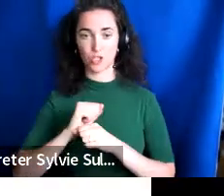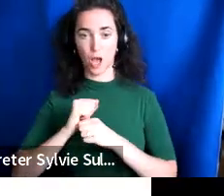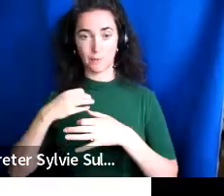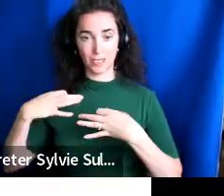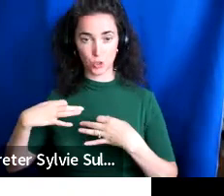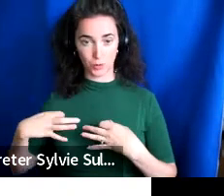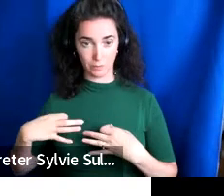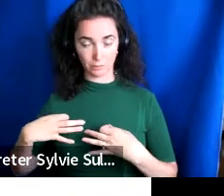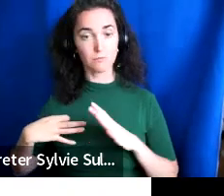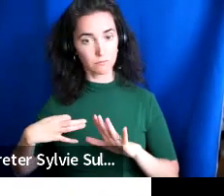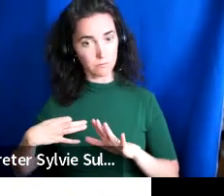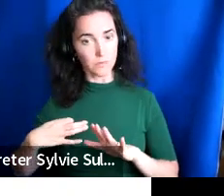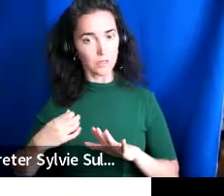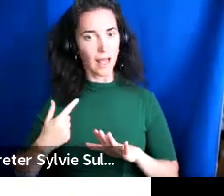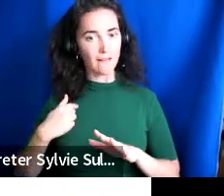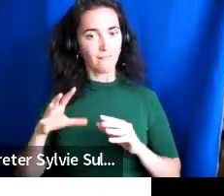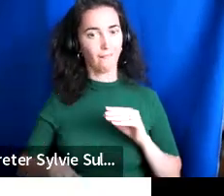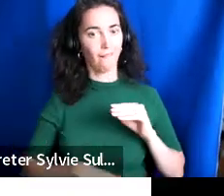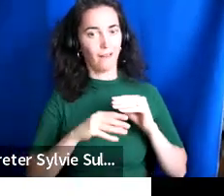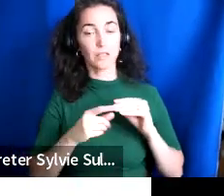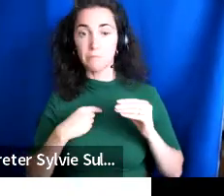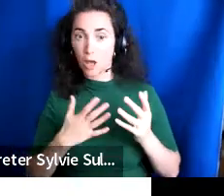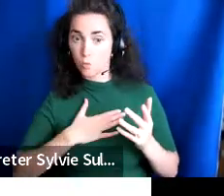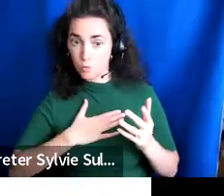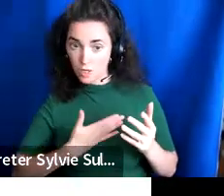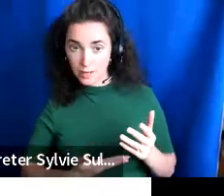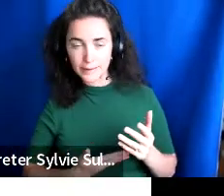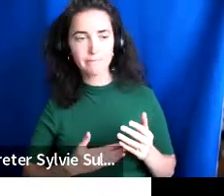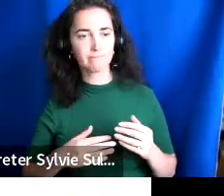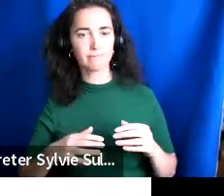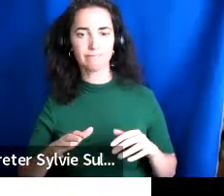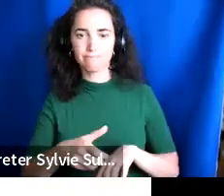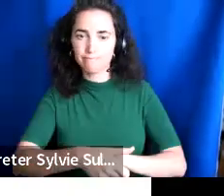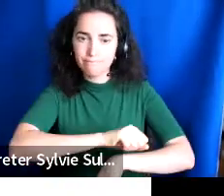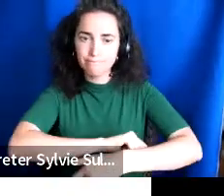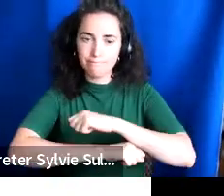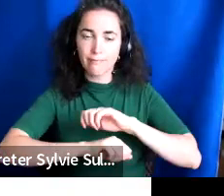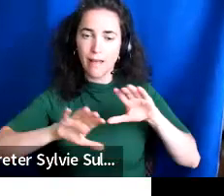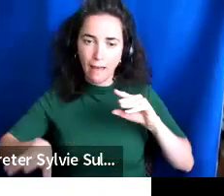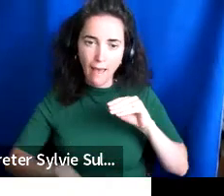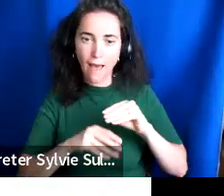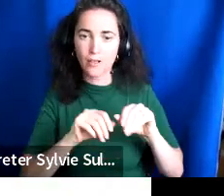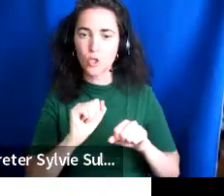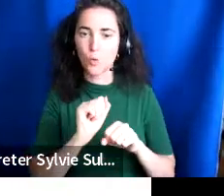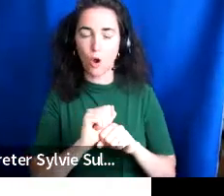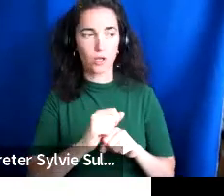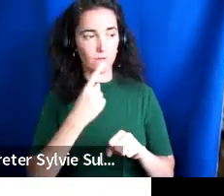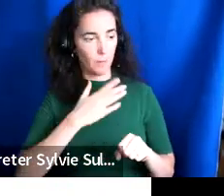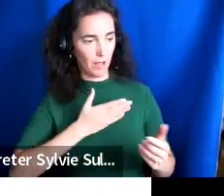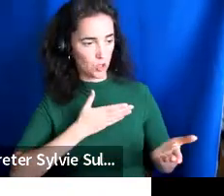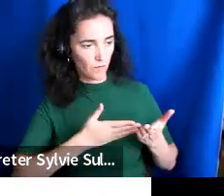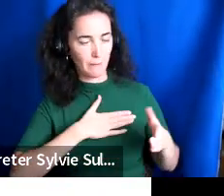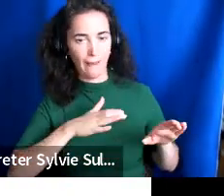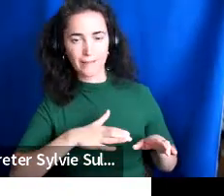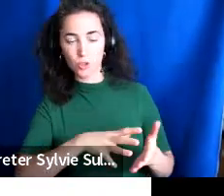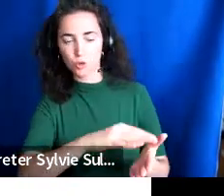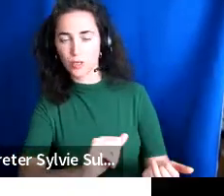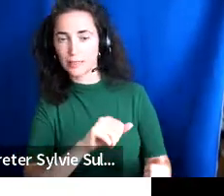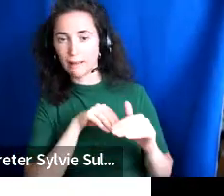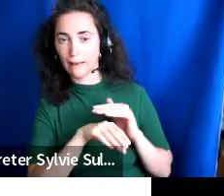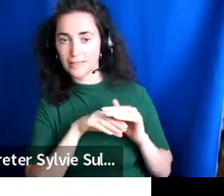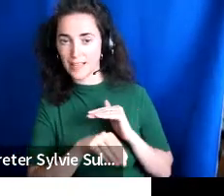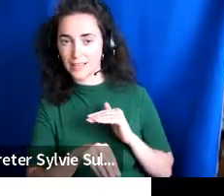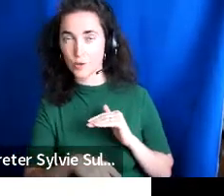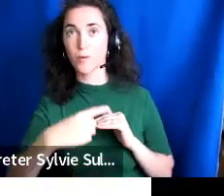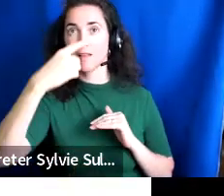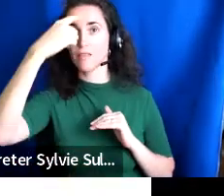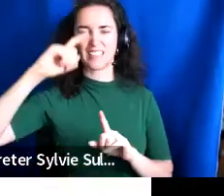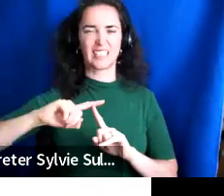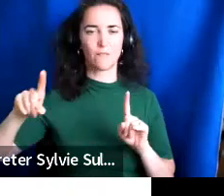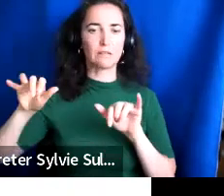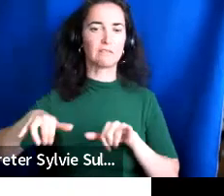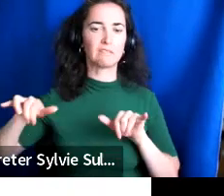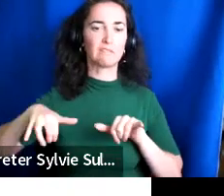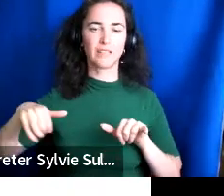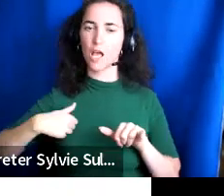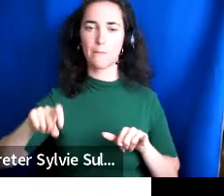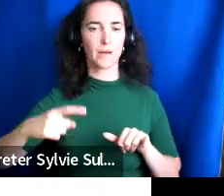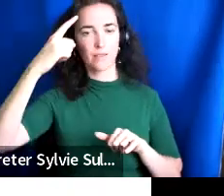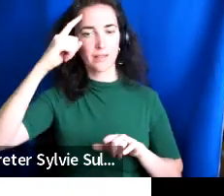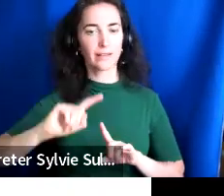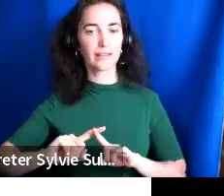So am I. Extra step? Make the service or activity accessible to this student, and that's scared. You will have getting outside of the box outside of a job job.